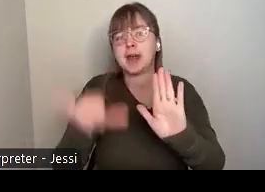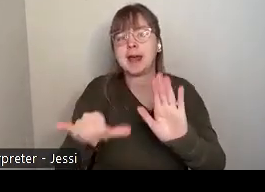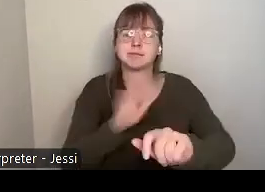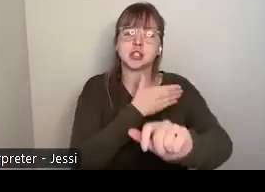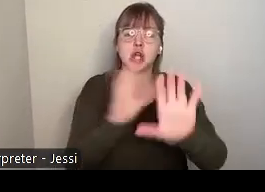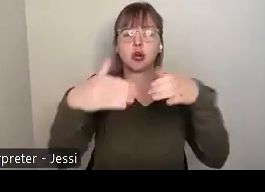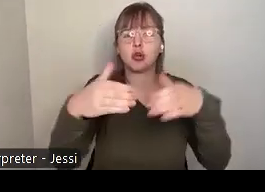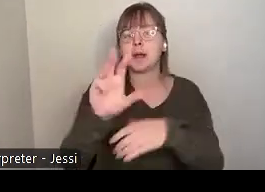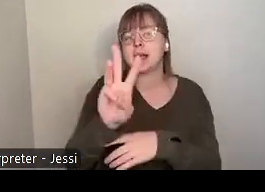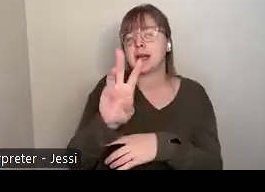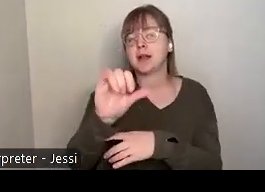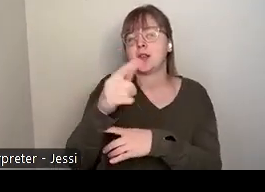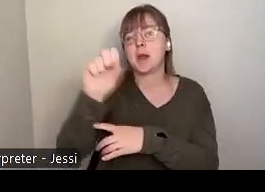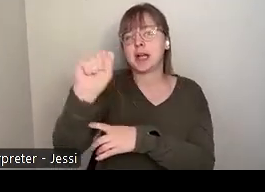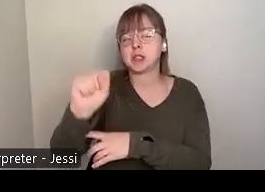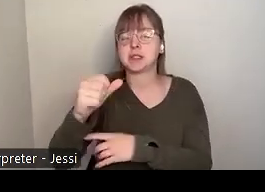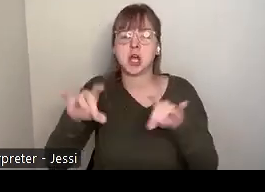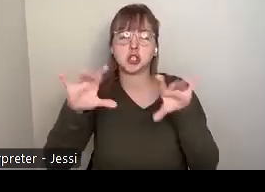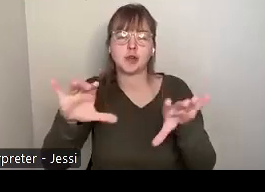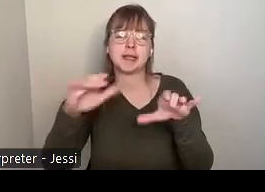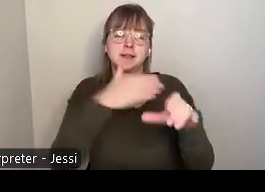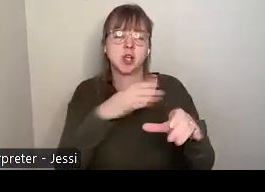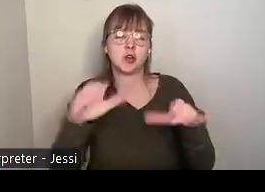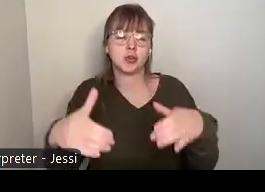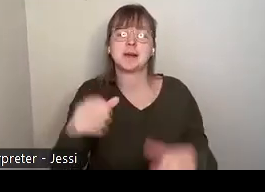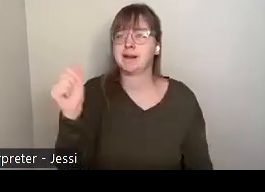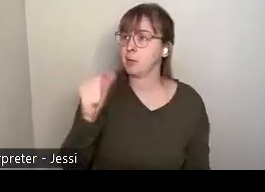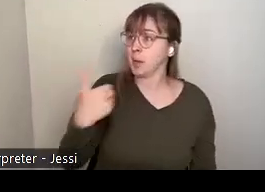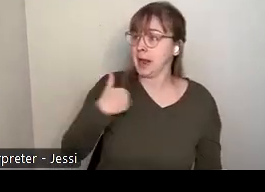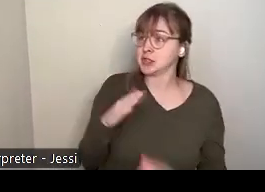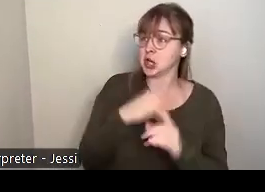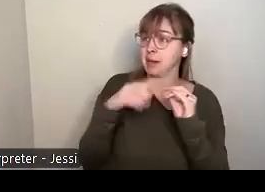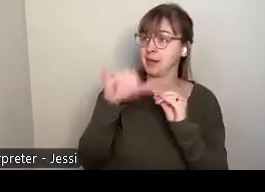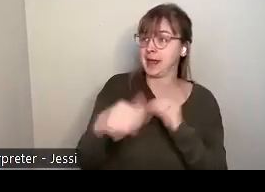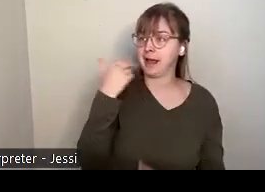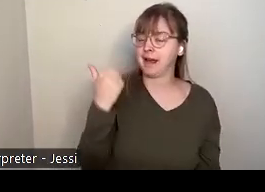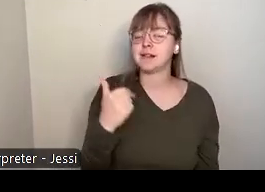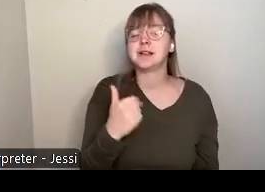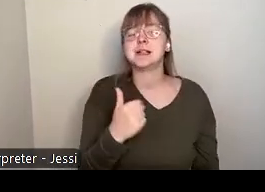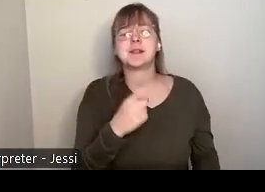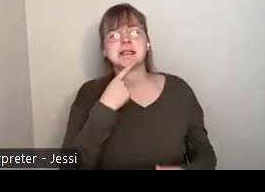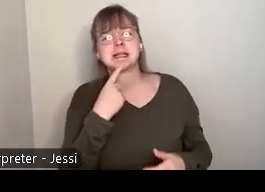a song about bananas don't mash it he's like no he's on the floor he's kicking and screaming and